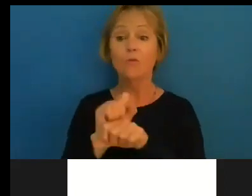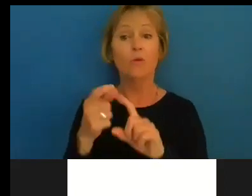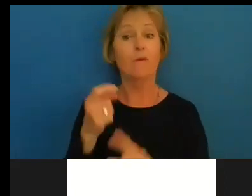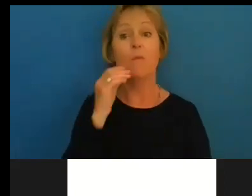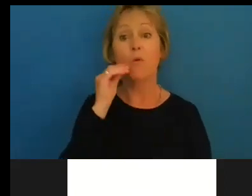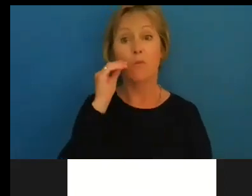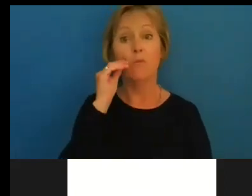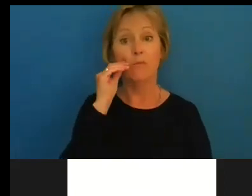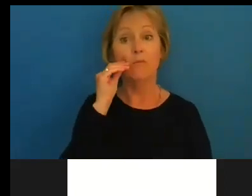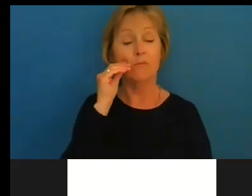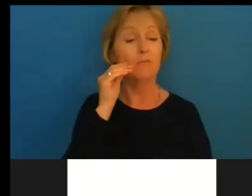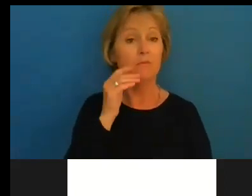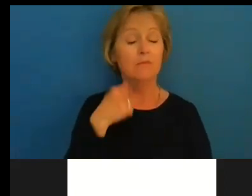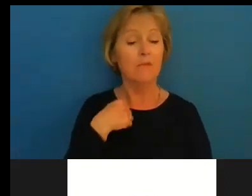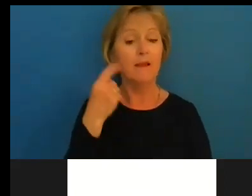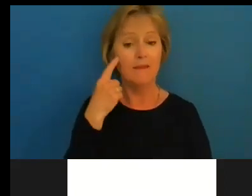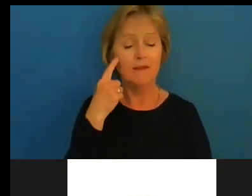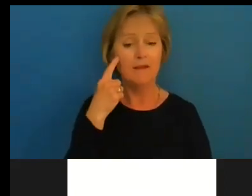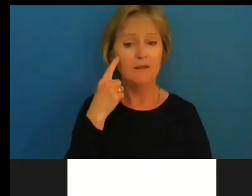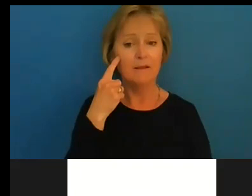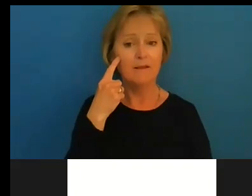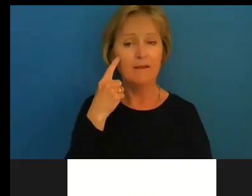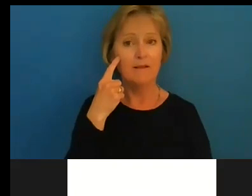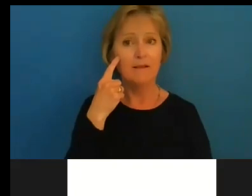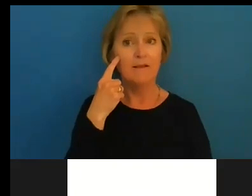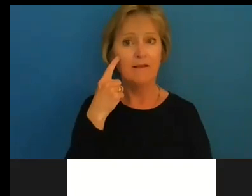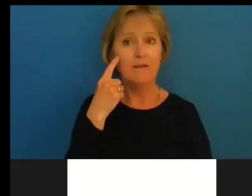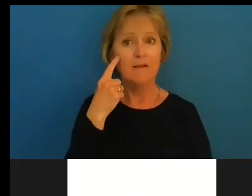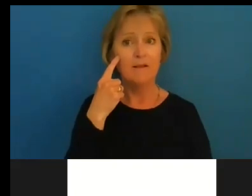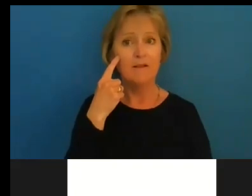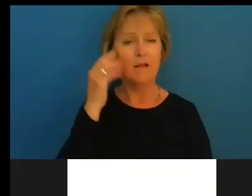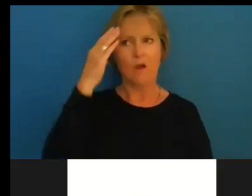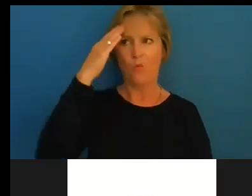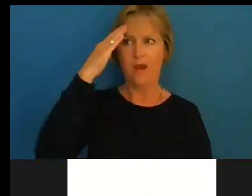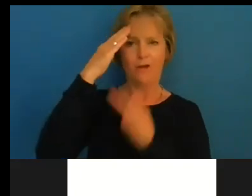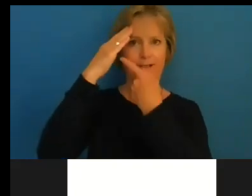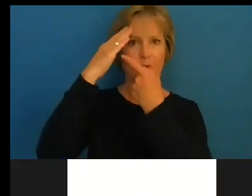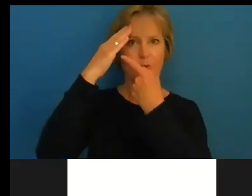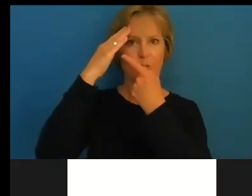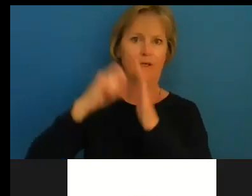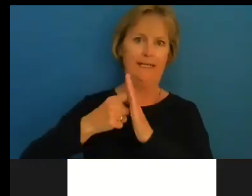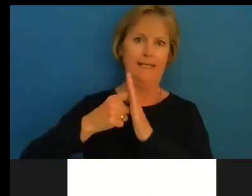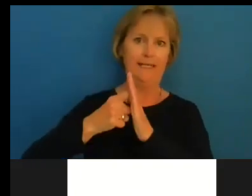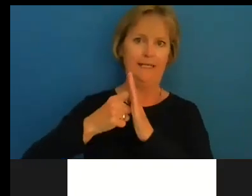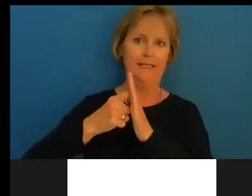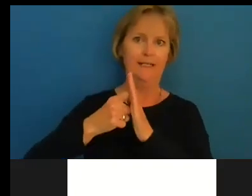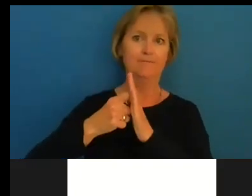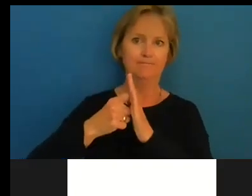I think awareness is the key in all this as far as